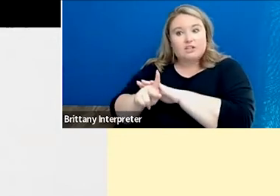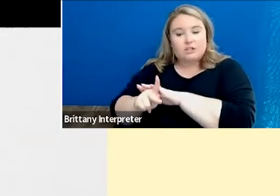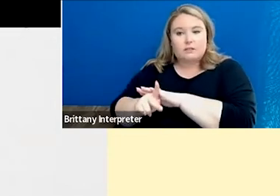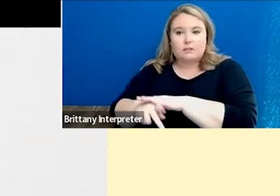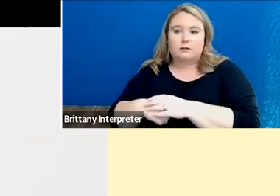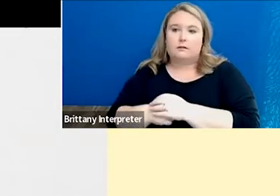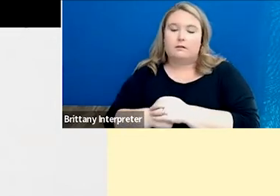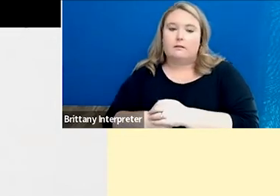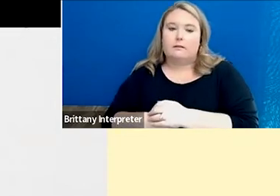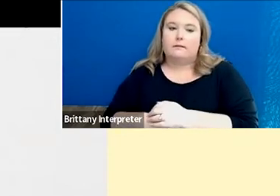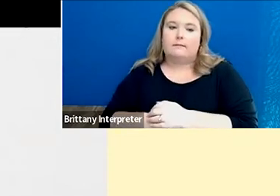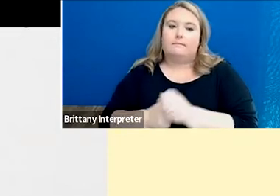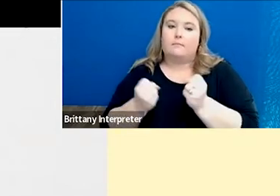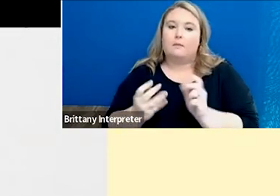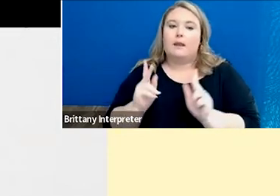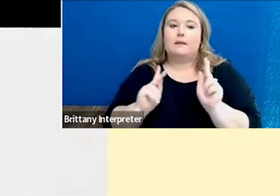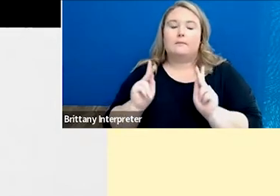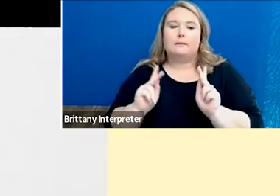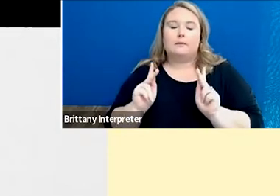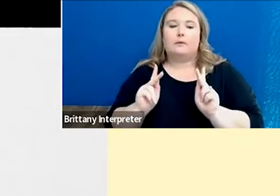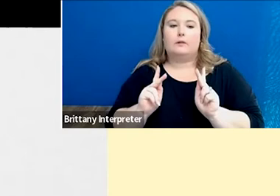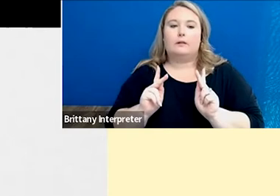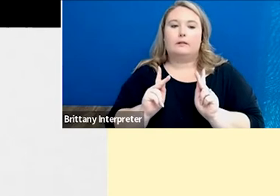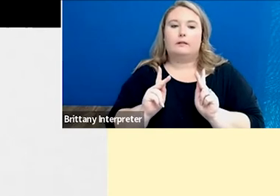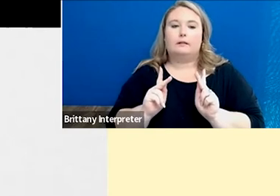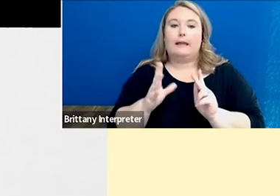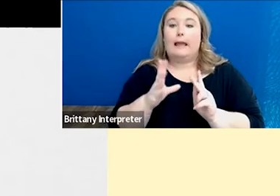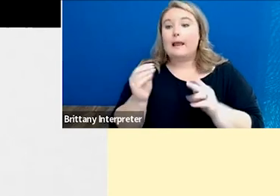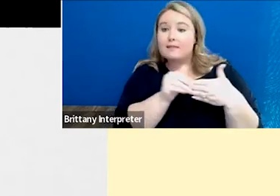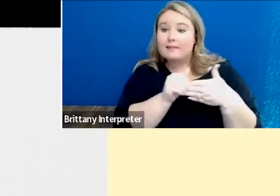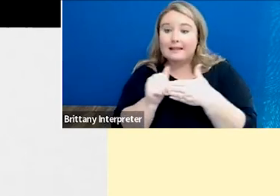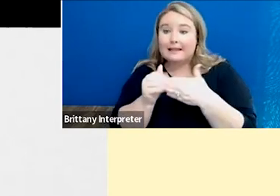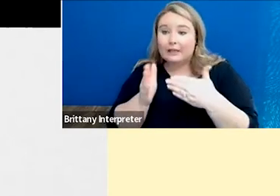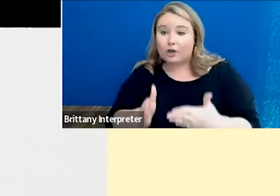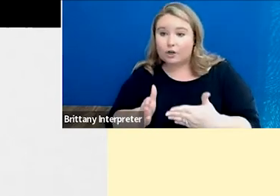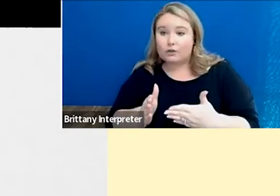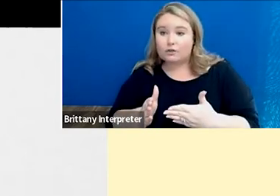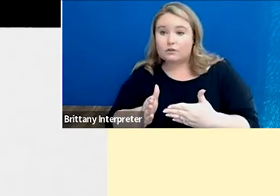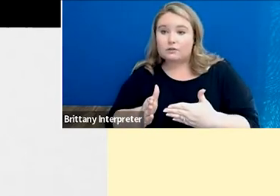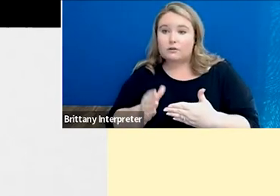especially because so many of our members and the leaders of the tenants movement in Miami